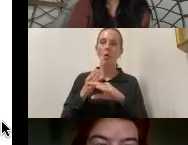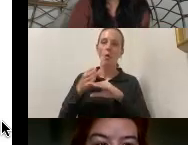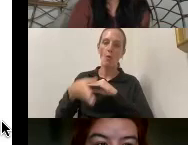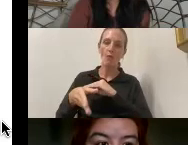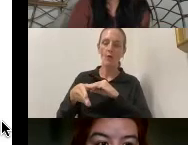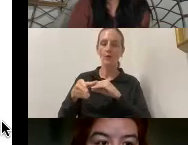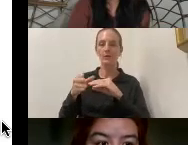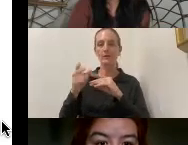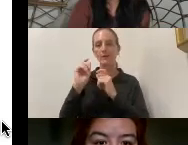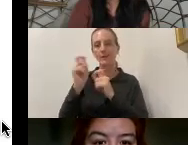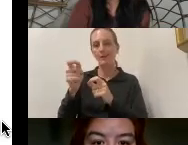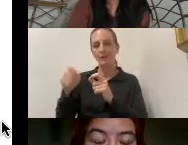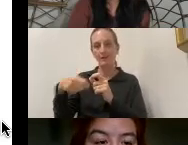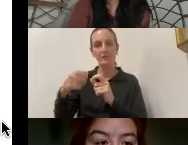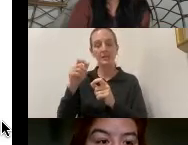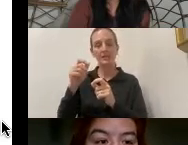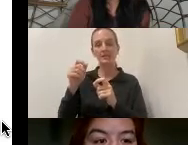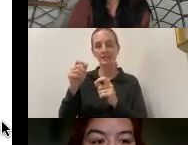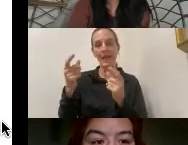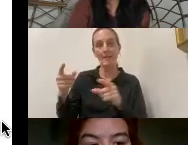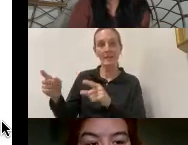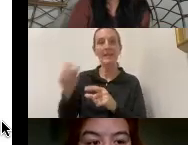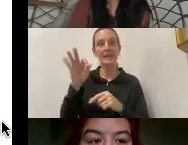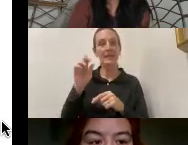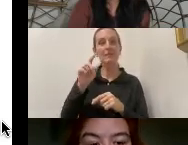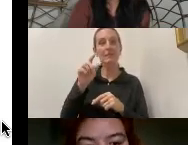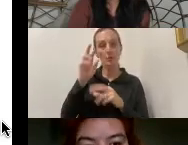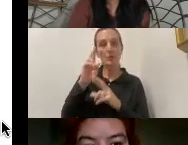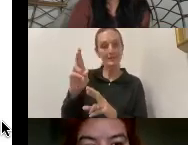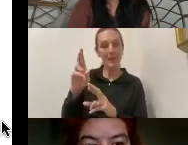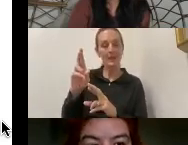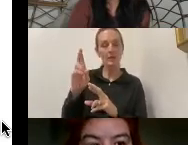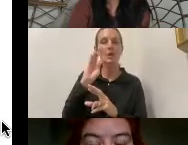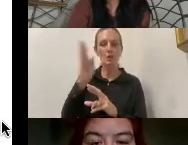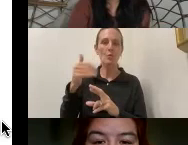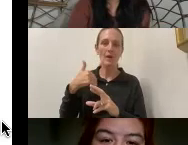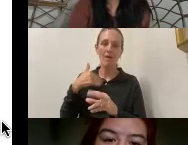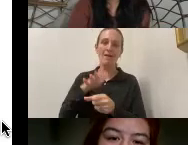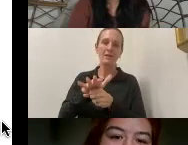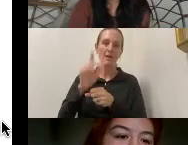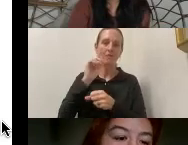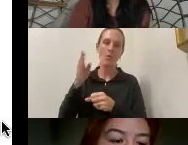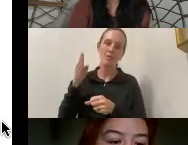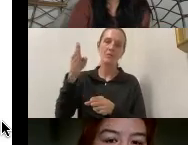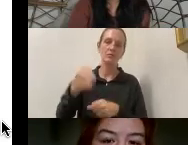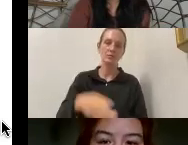respect it that we will have fish for the future and for our future generations. Terrance Scott: Absolutely.